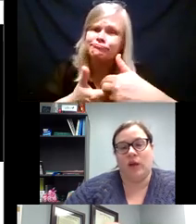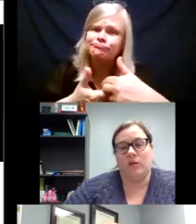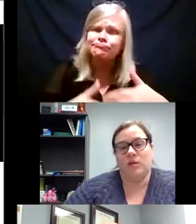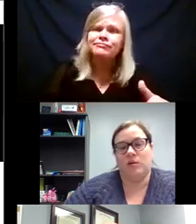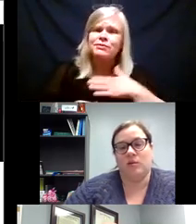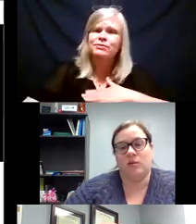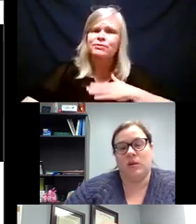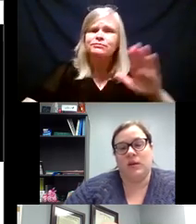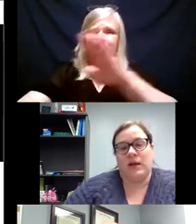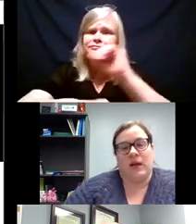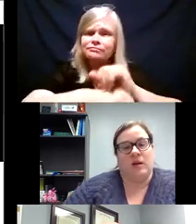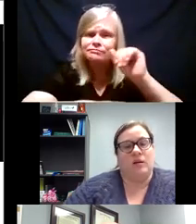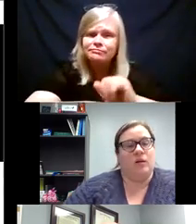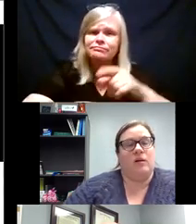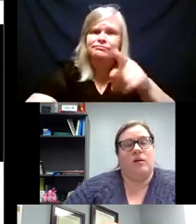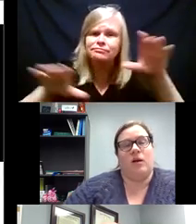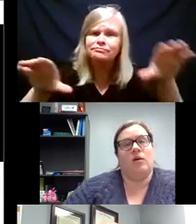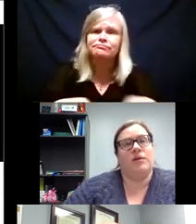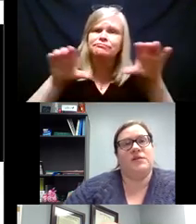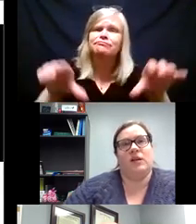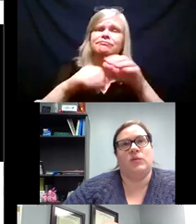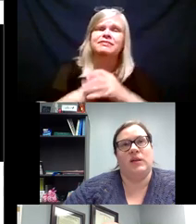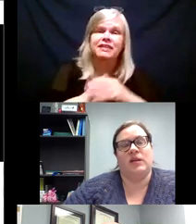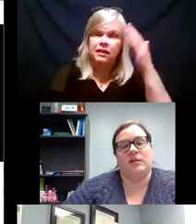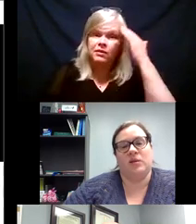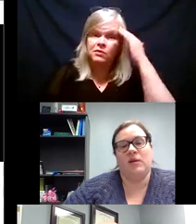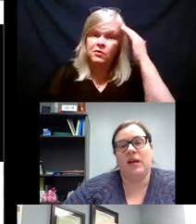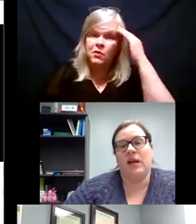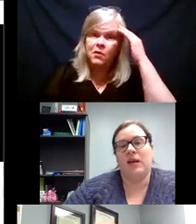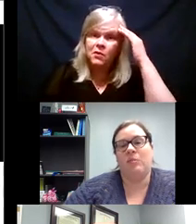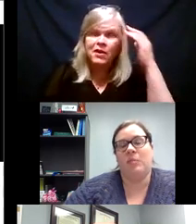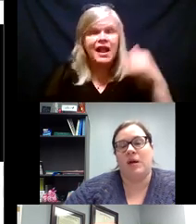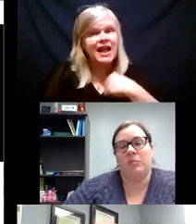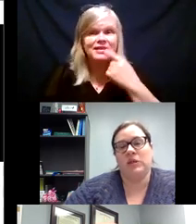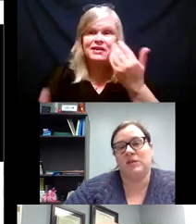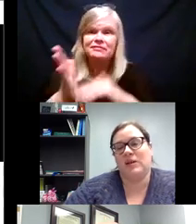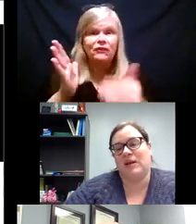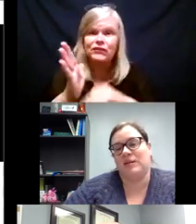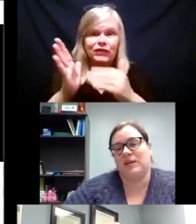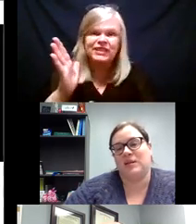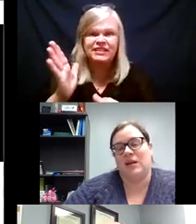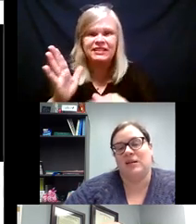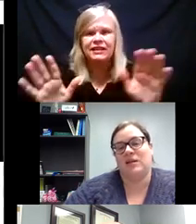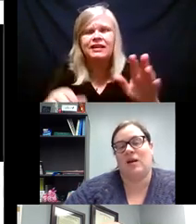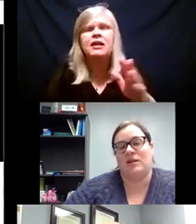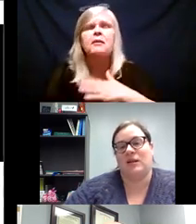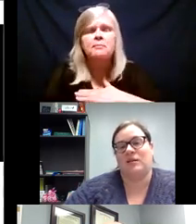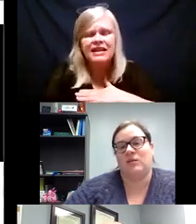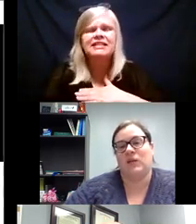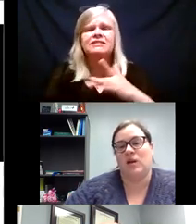THAT YOU DO. I KNOW WE'VE SAID IT 20 TIMES ALREADY, BUT PLEASE DO NOT HESITATE TO CONTACT US WITH ANY